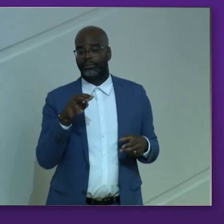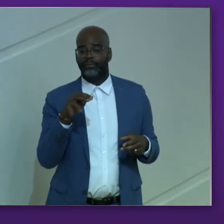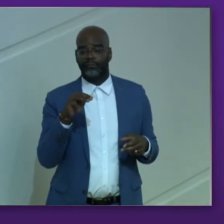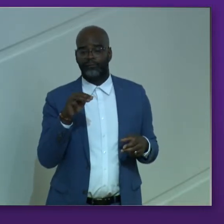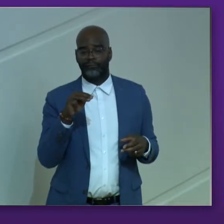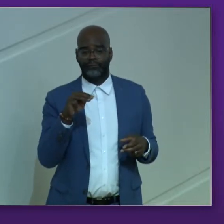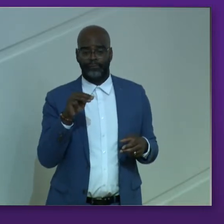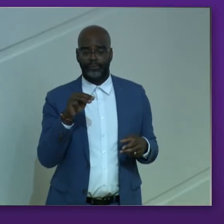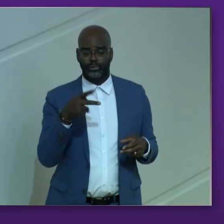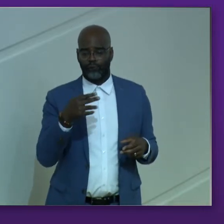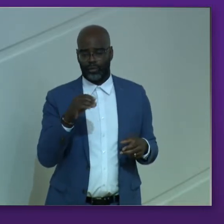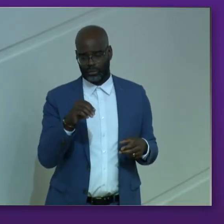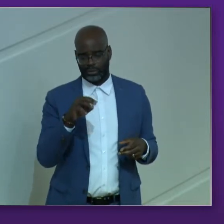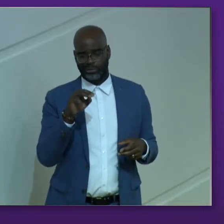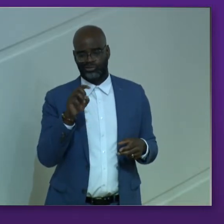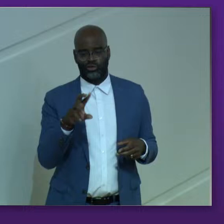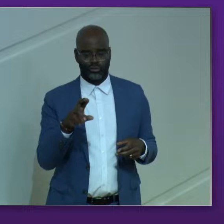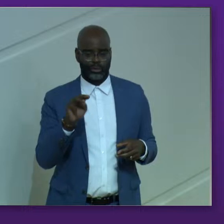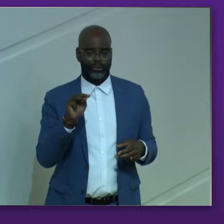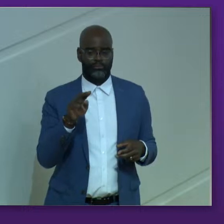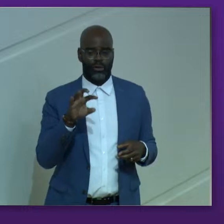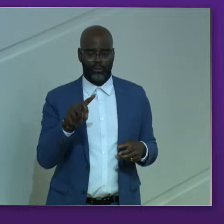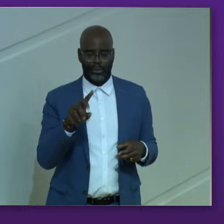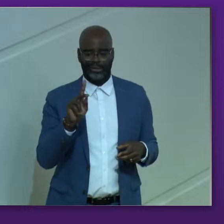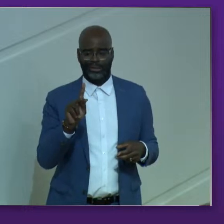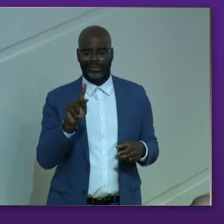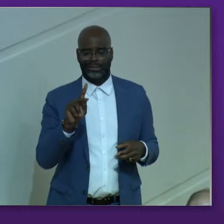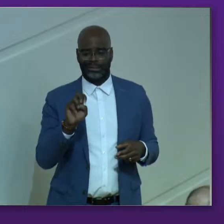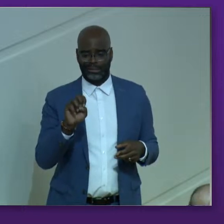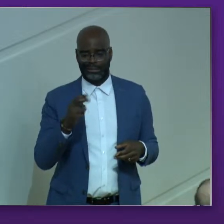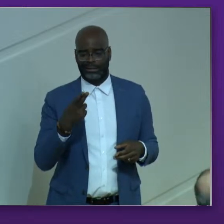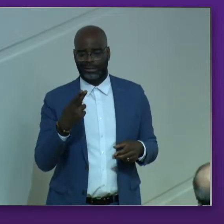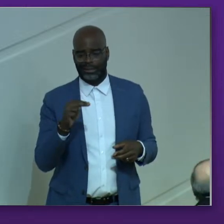ALL RIGHT NOW I WELCOME BACK TO THE STAGE INTERIM VICEPRESIDENT